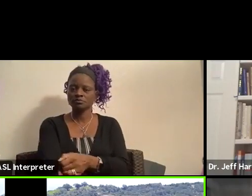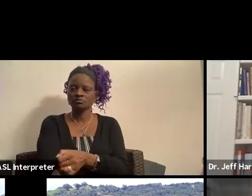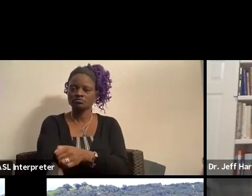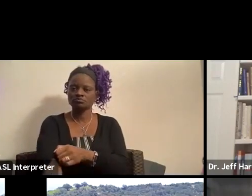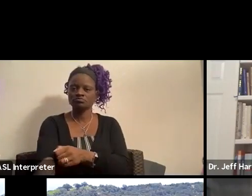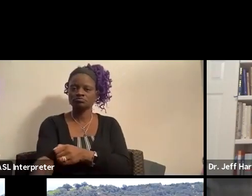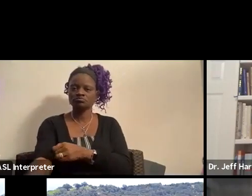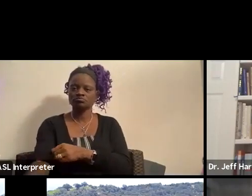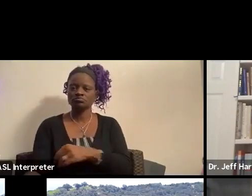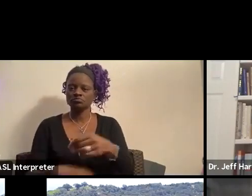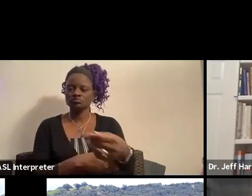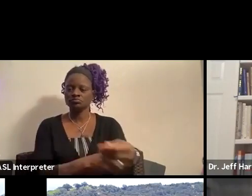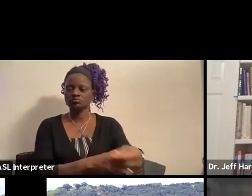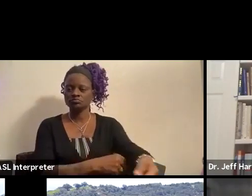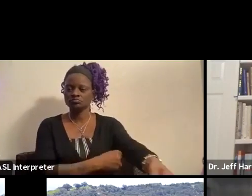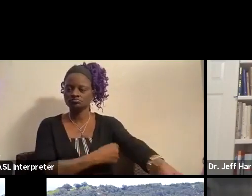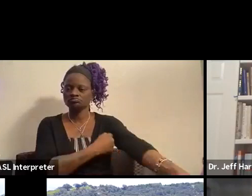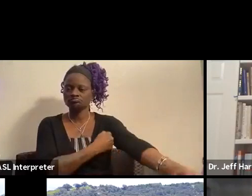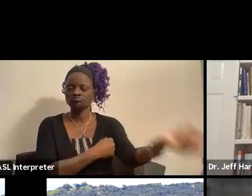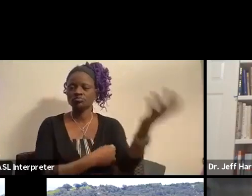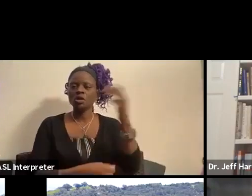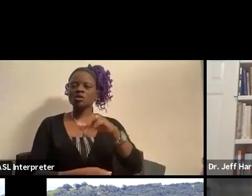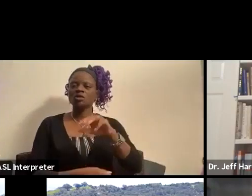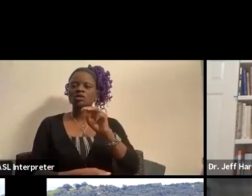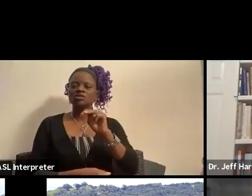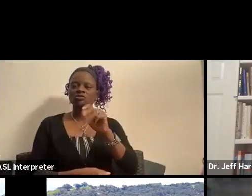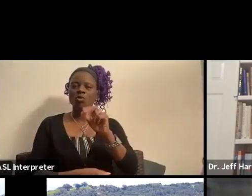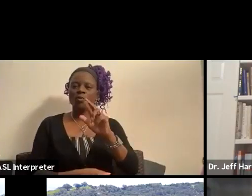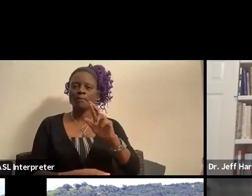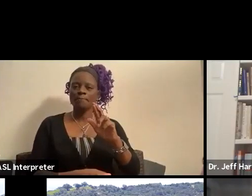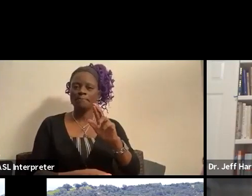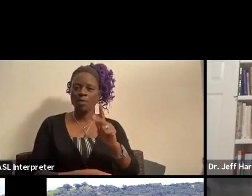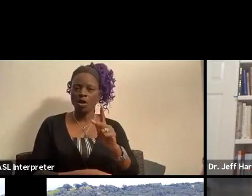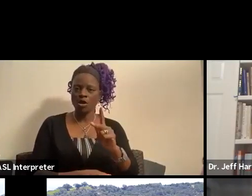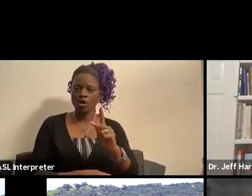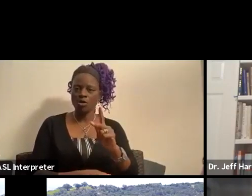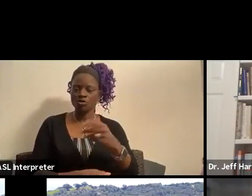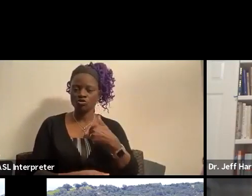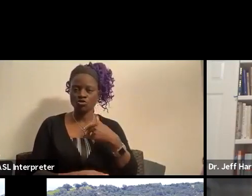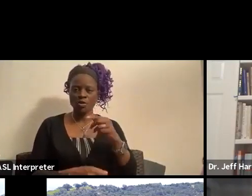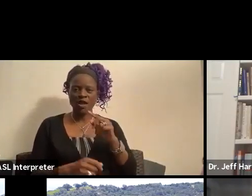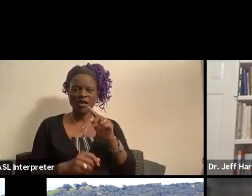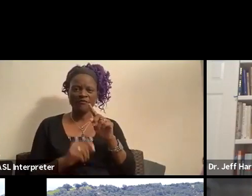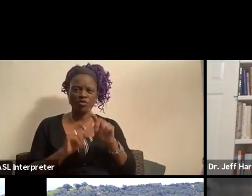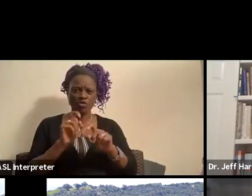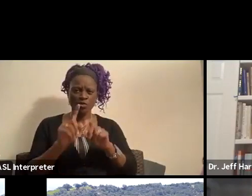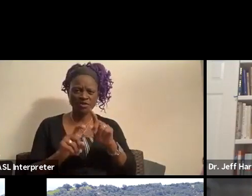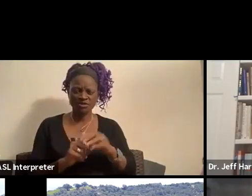Yeah, I doctora Mase everybody, um, I'm working on a story, taking a look at